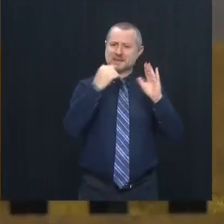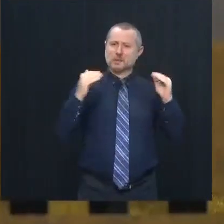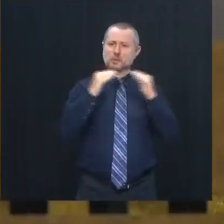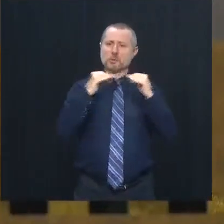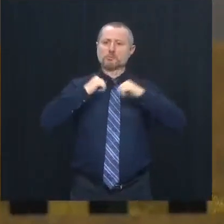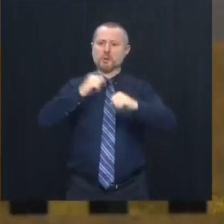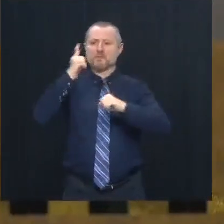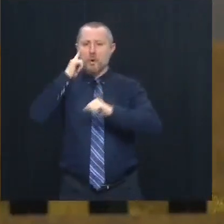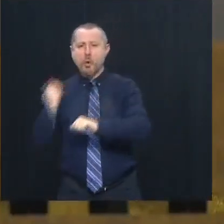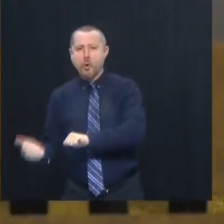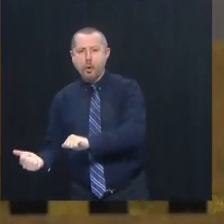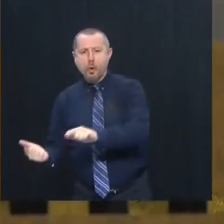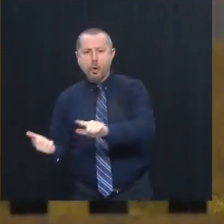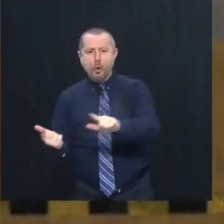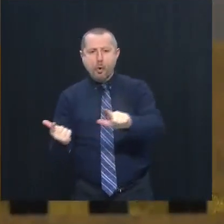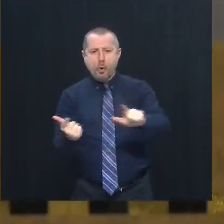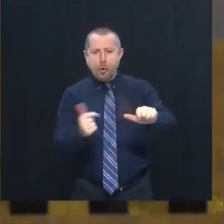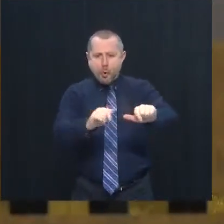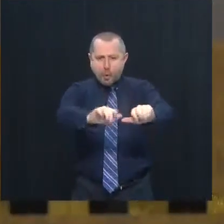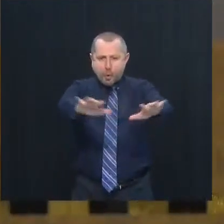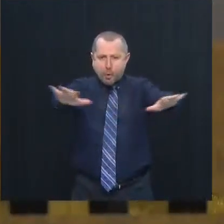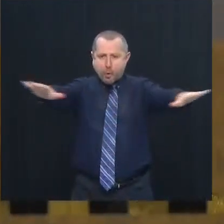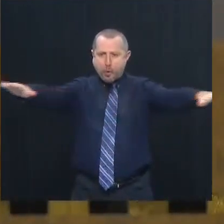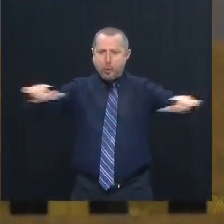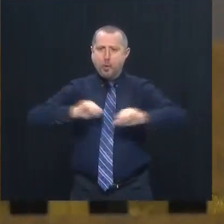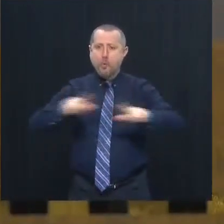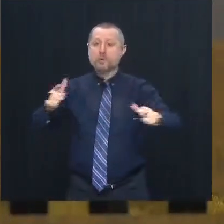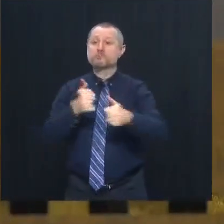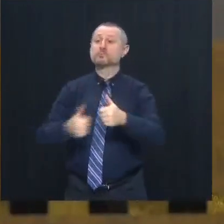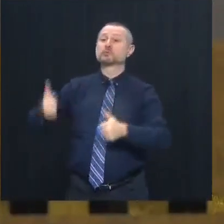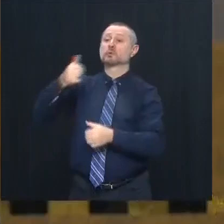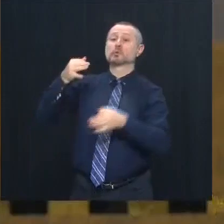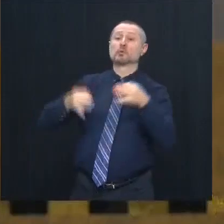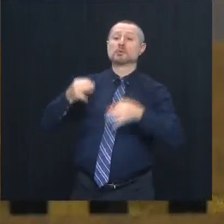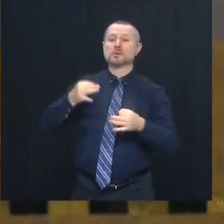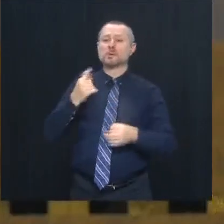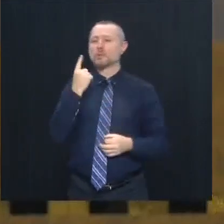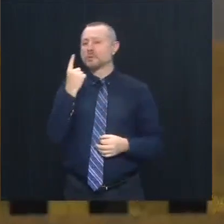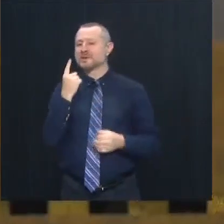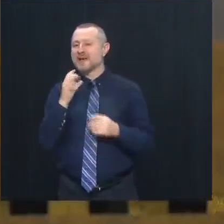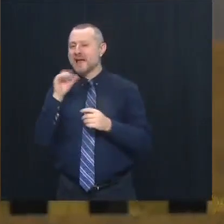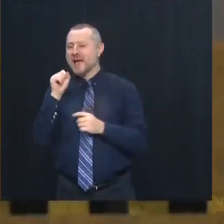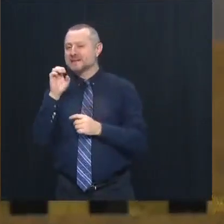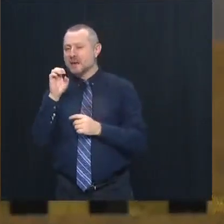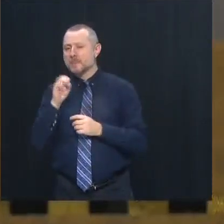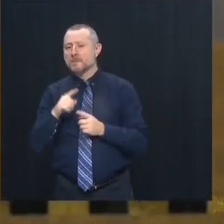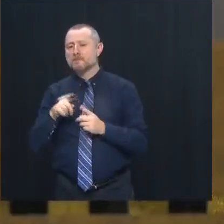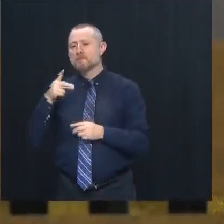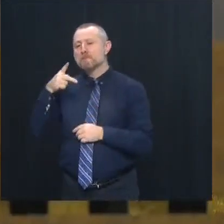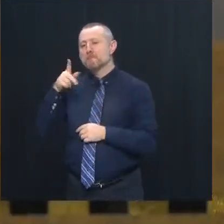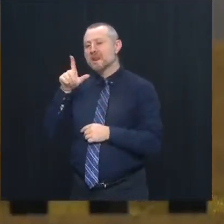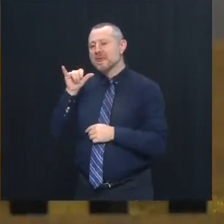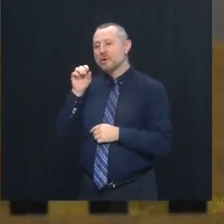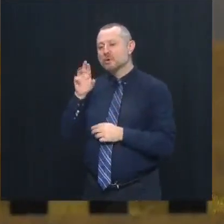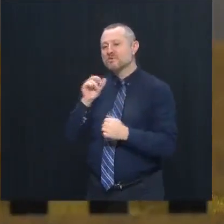AND EQUAL PROTECTION IS ENSHRINED IN THE CONSTITUTION OF